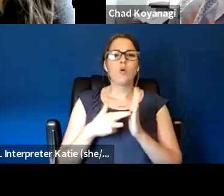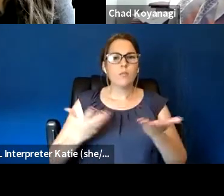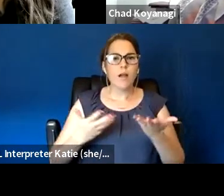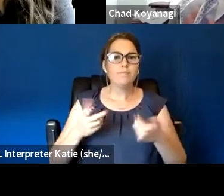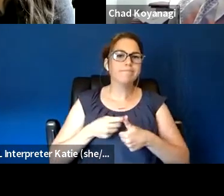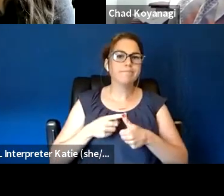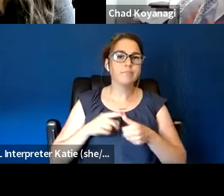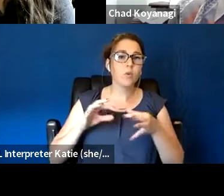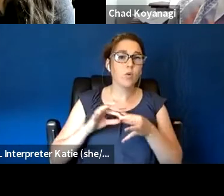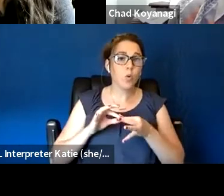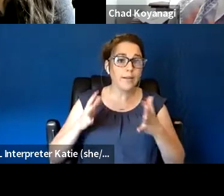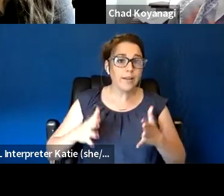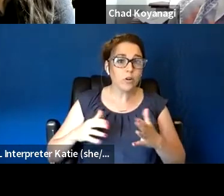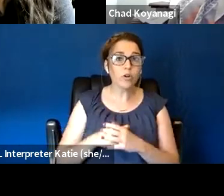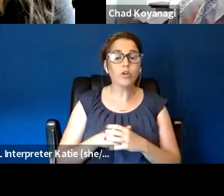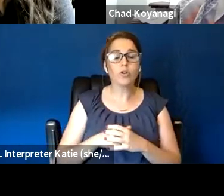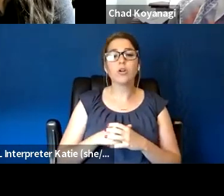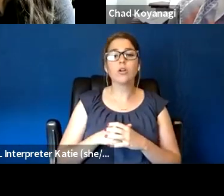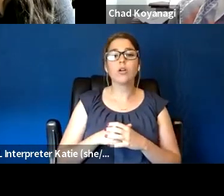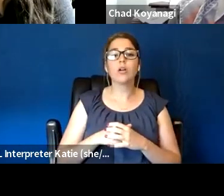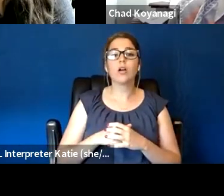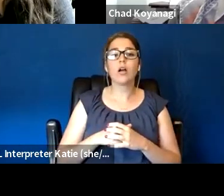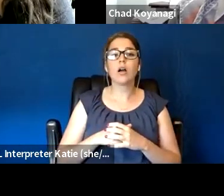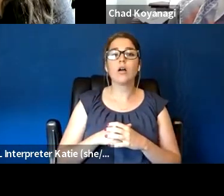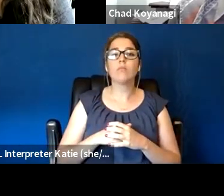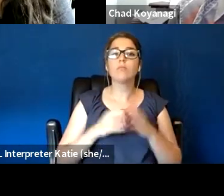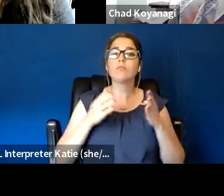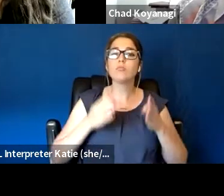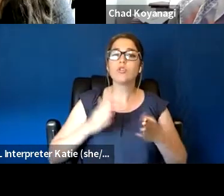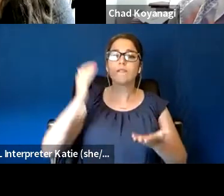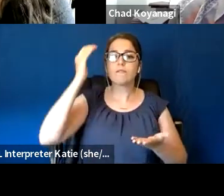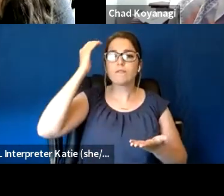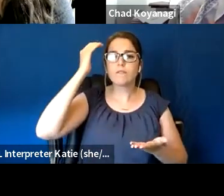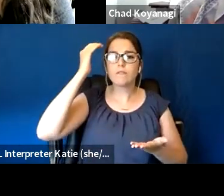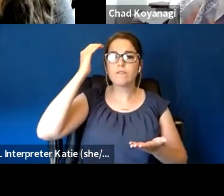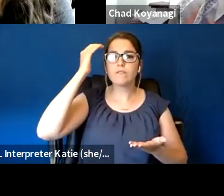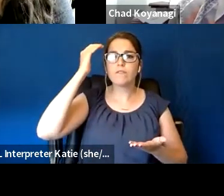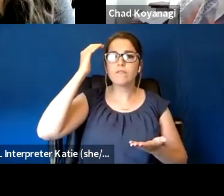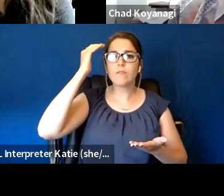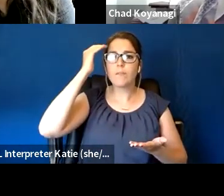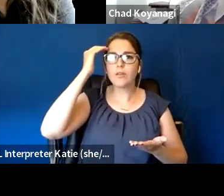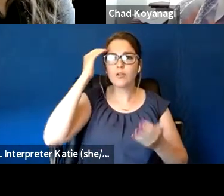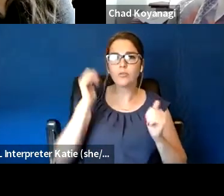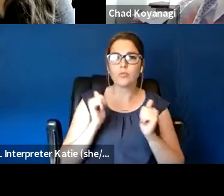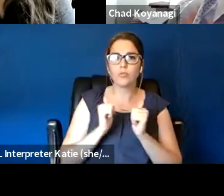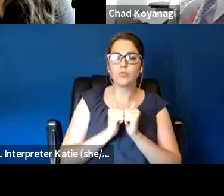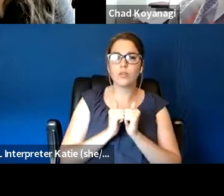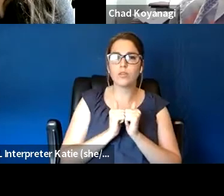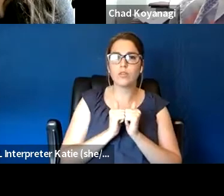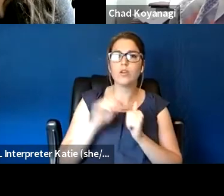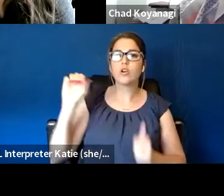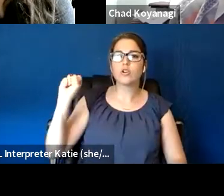For those that aren't familiar with SOAR, it's a fast-track disability process